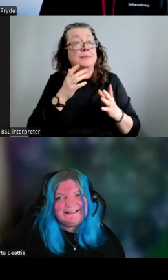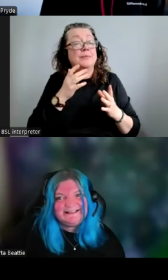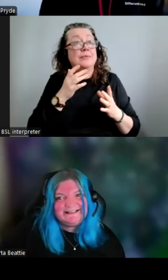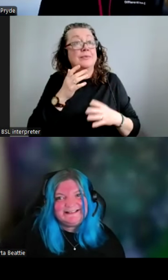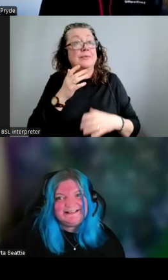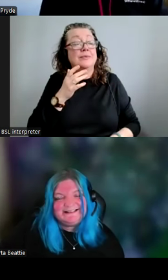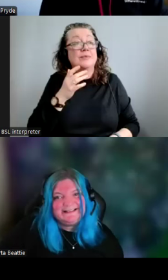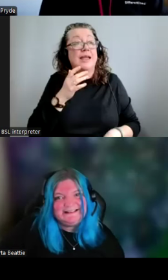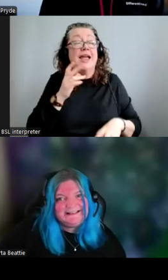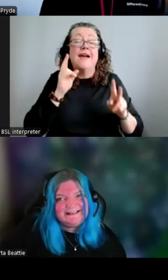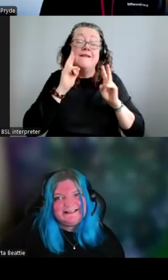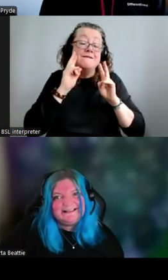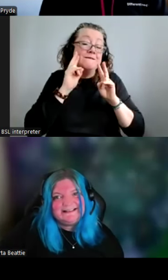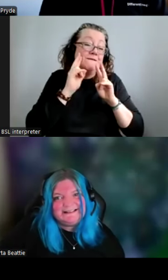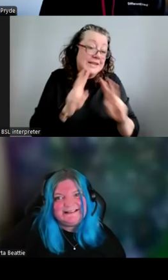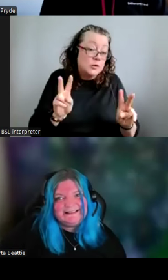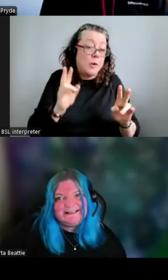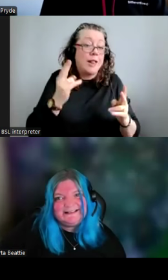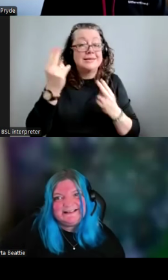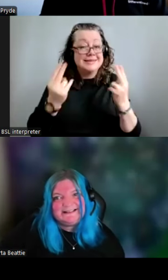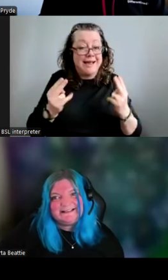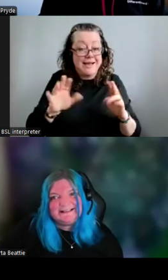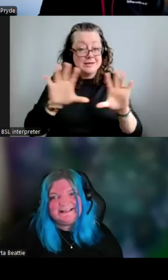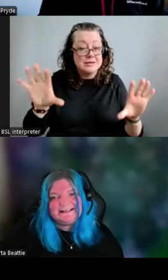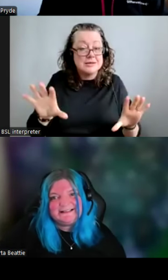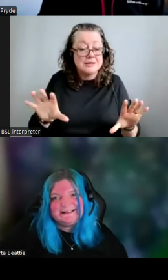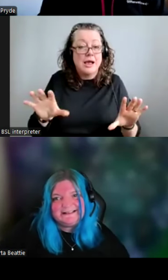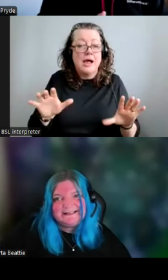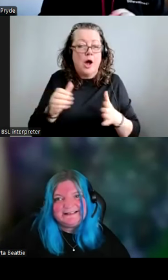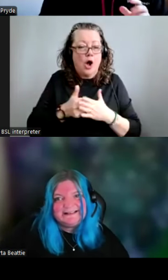from my own personal experience is that the markup isn't particularly great with them because they're trying